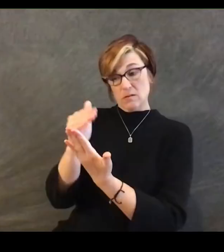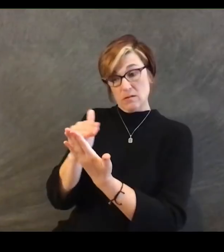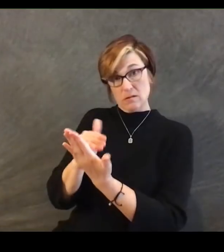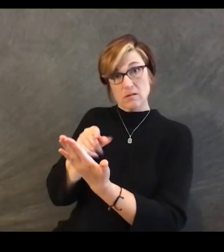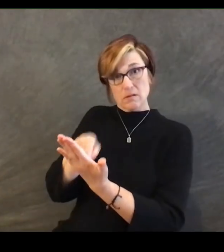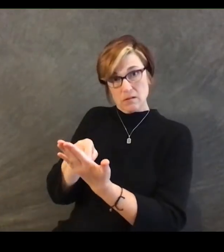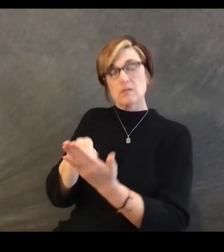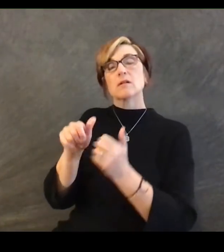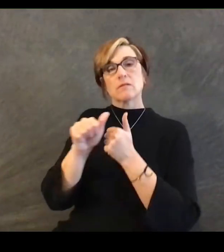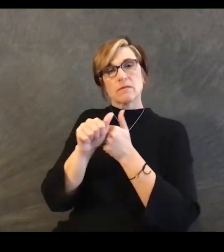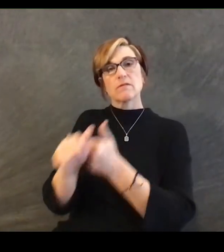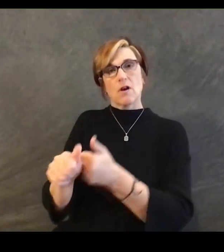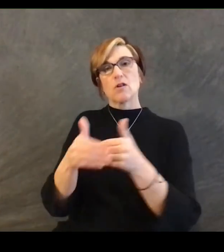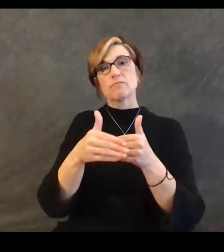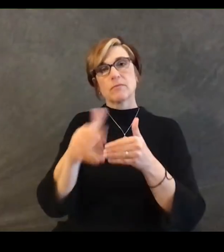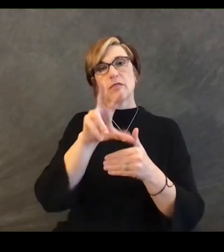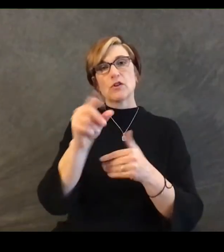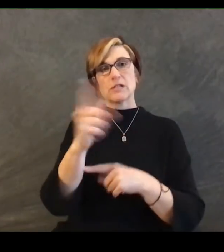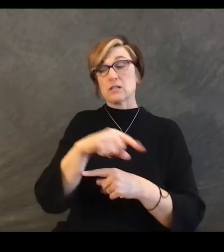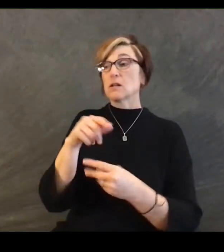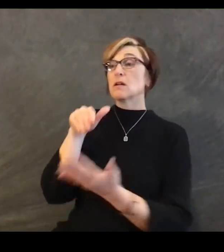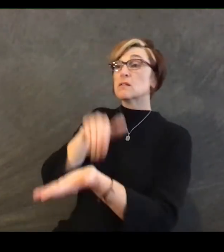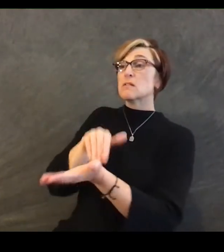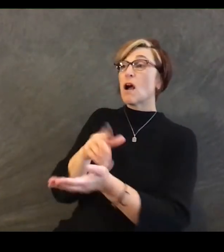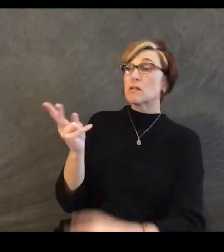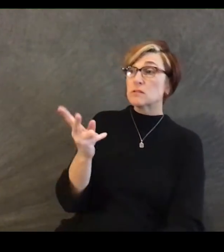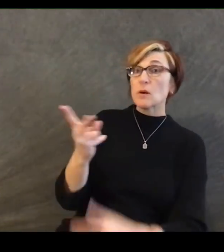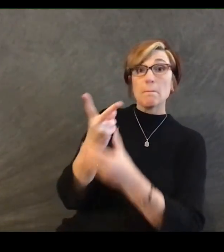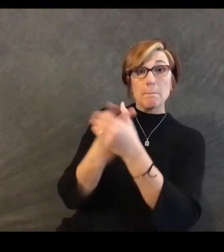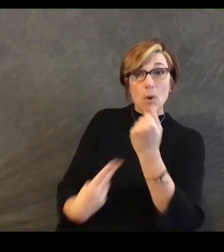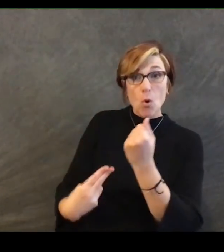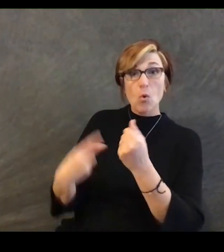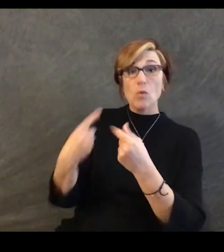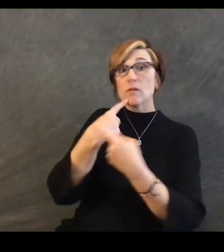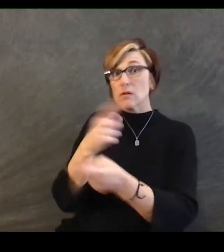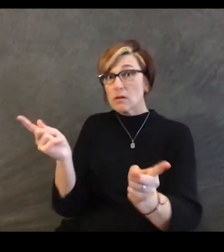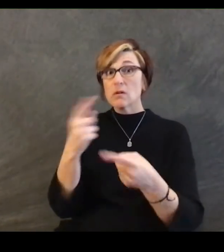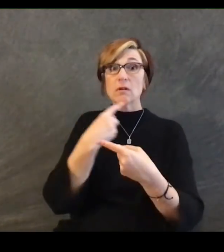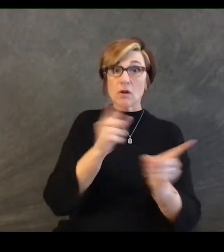heard from the experts we have reason to believe that it's working